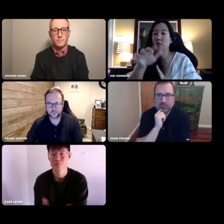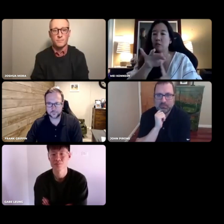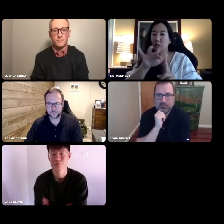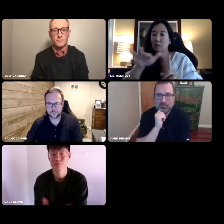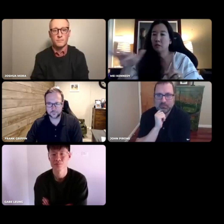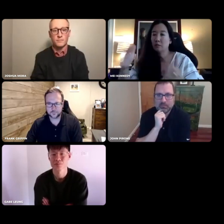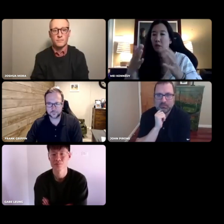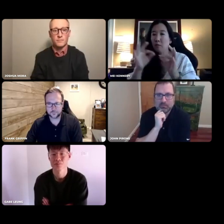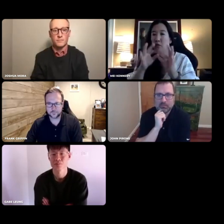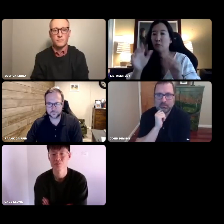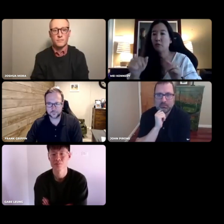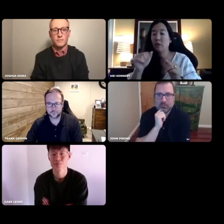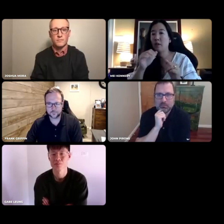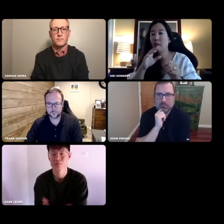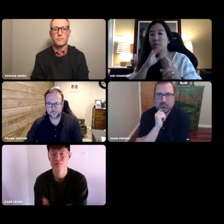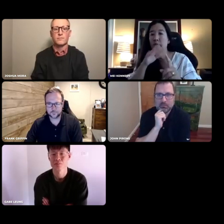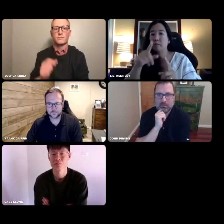John, can you spell that again?